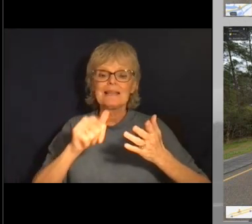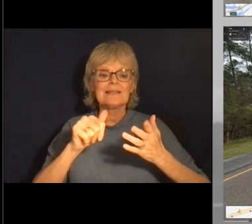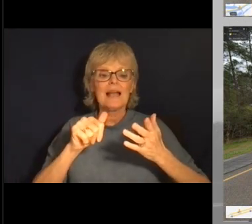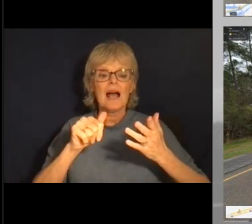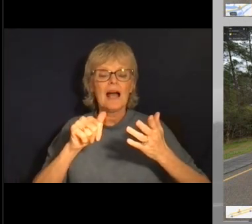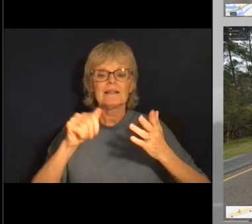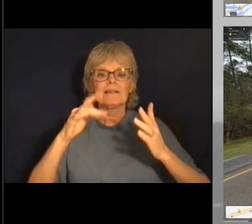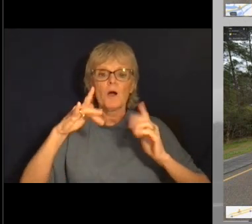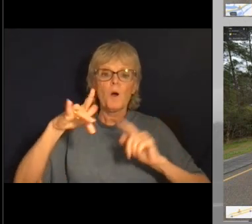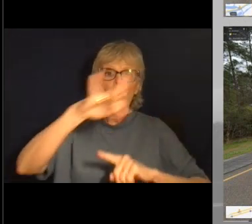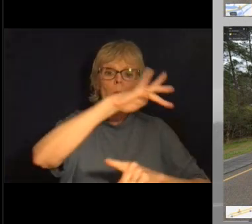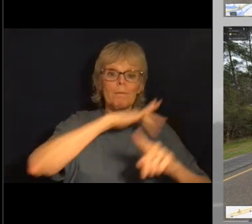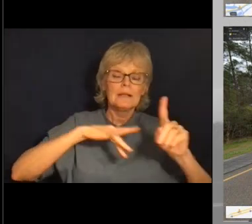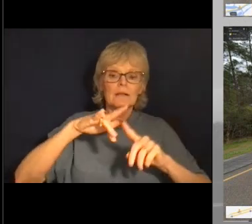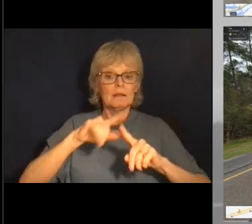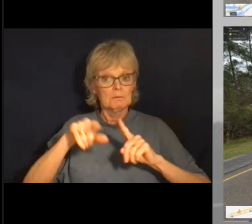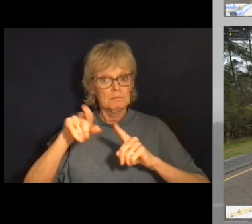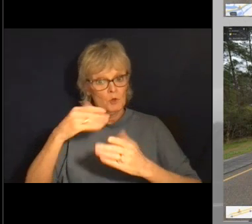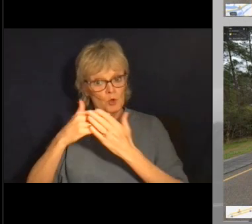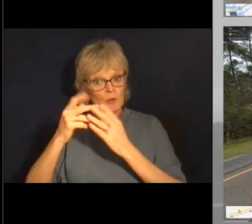is this a good place? Like, should we operate here?